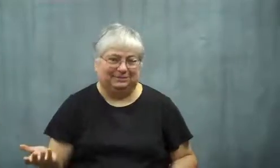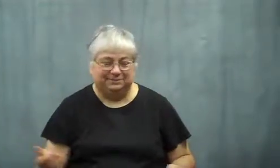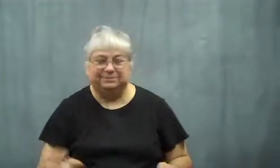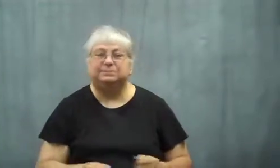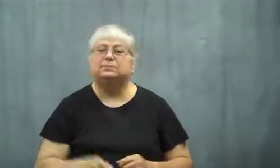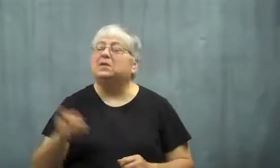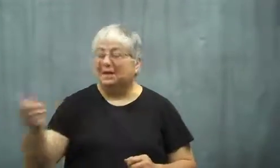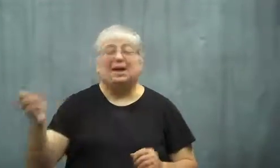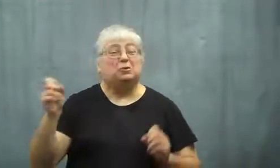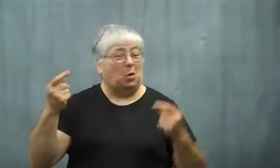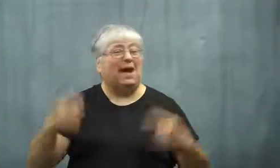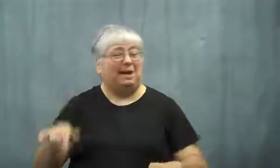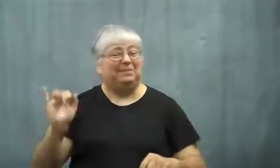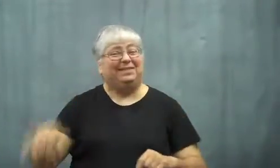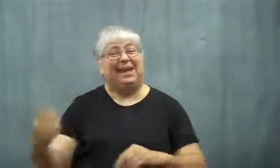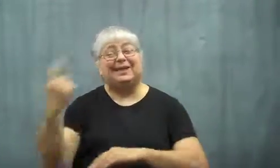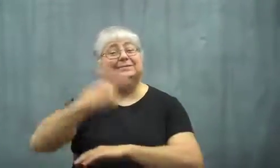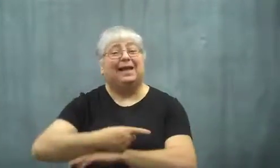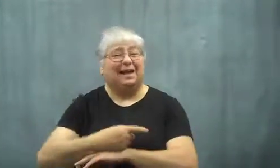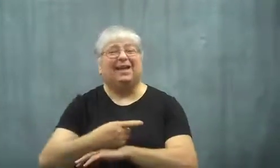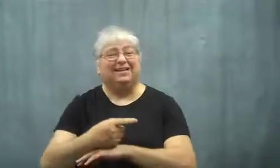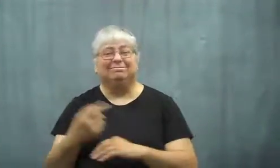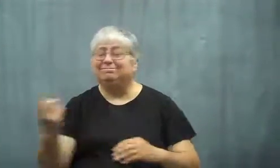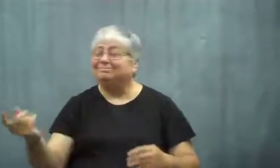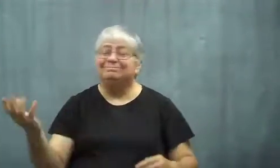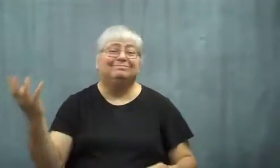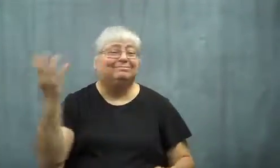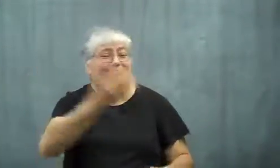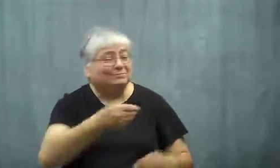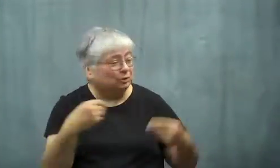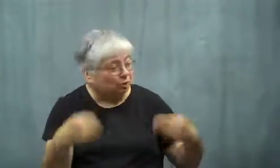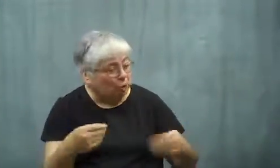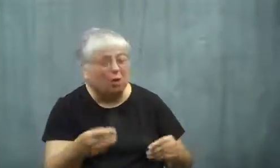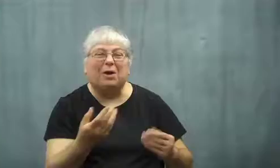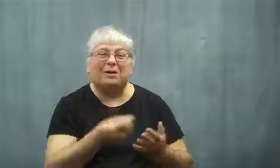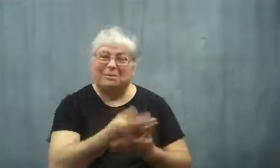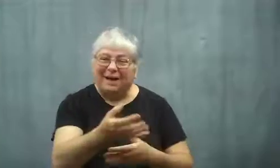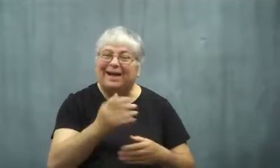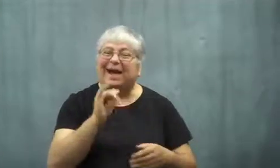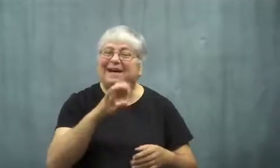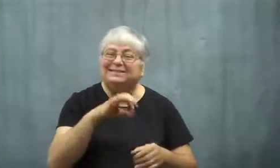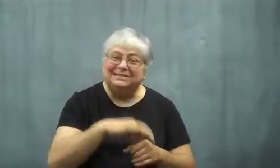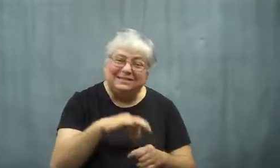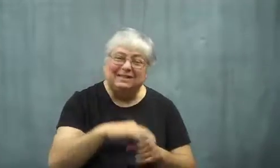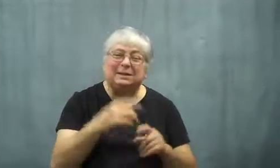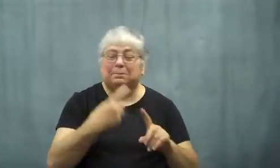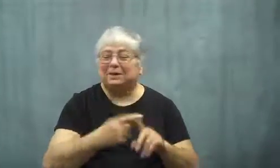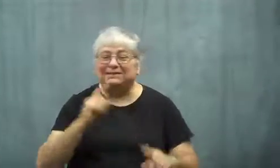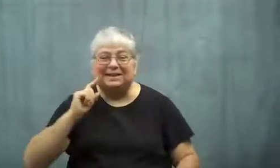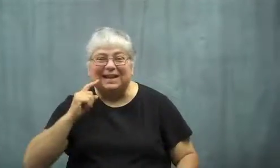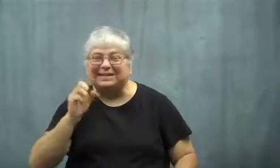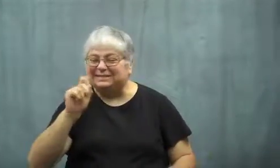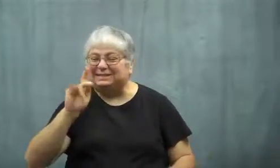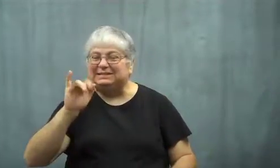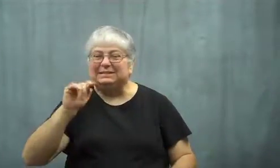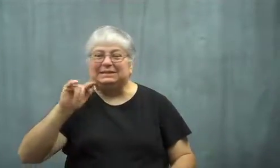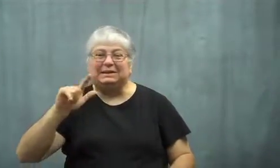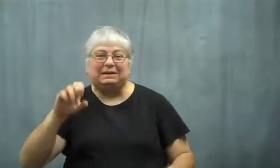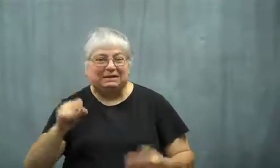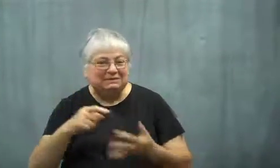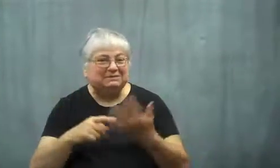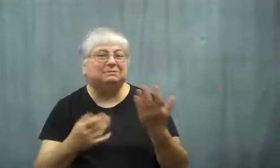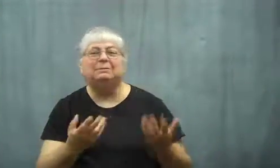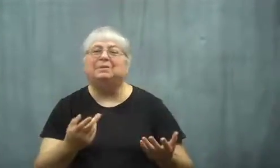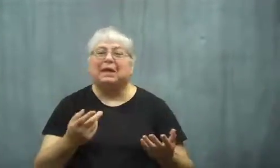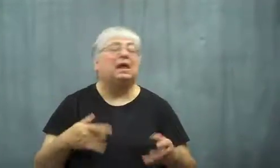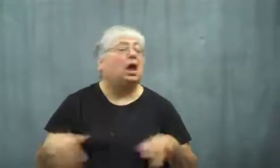So on that day, he went to buy some iced tea and Skittles from a store.